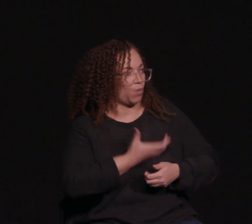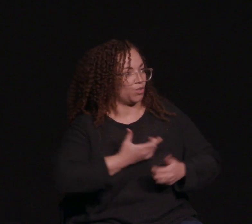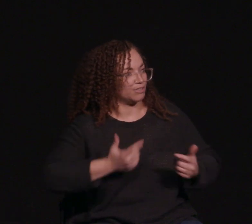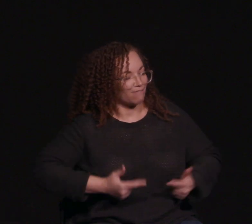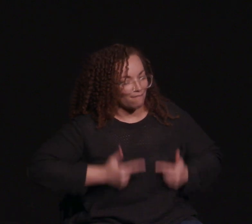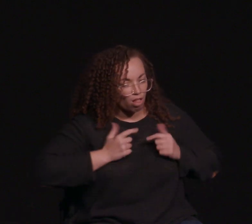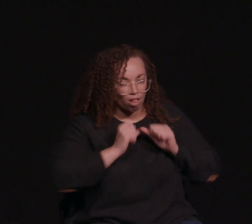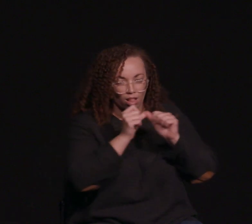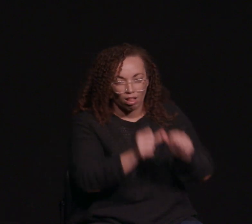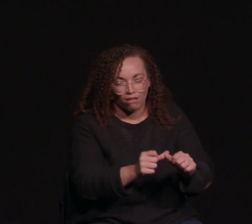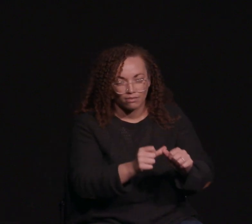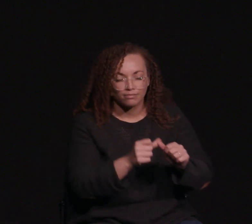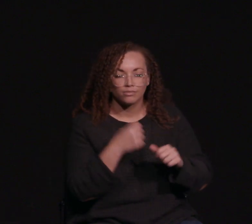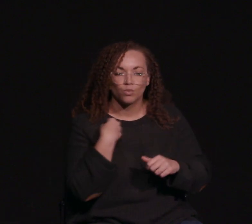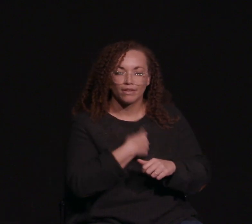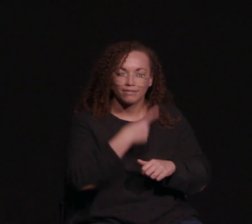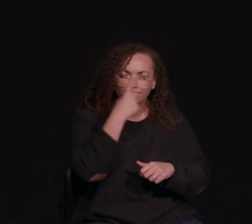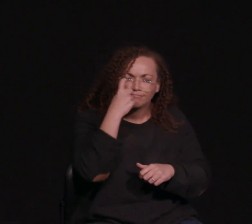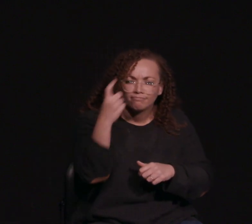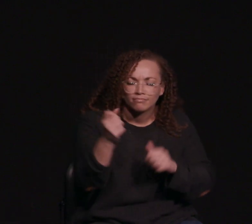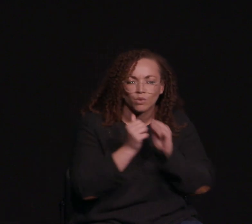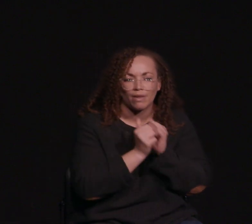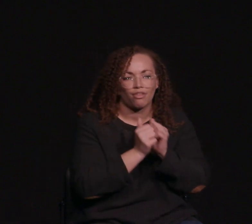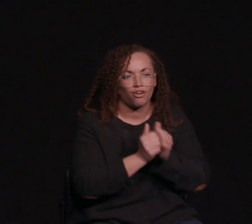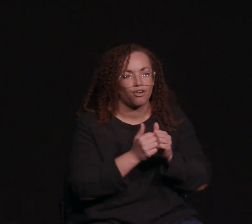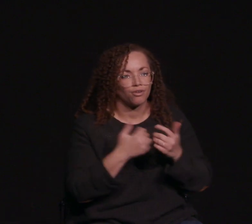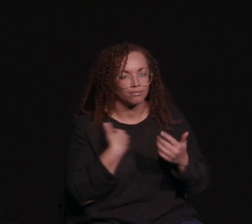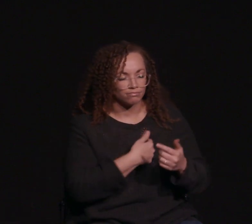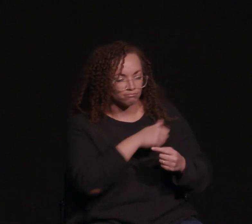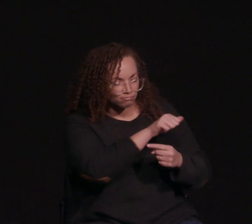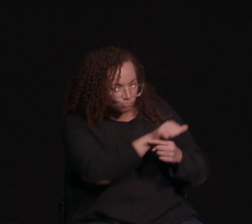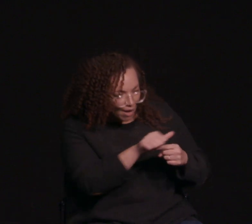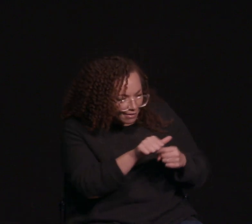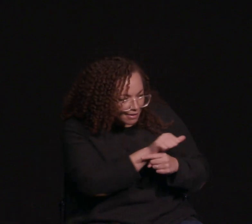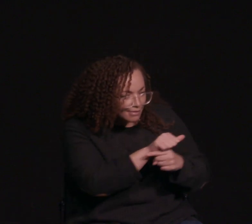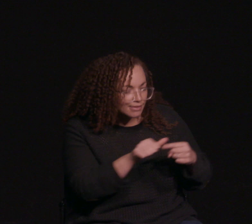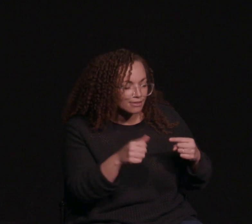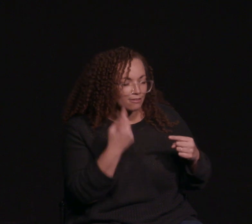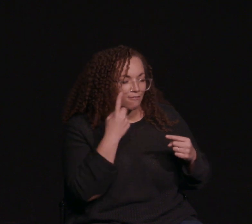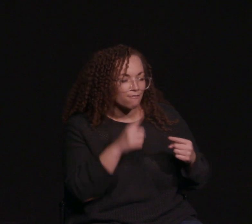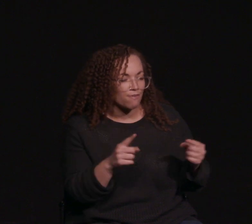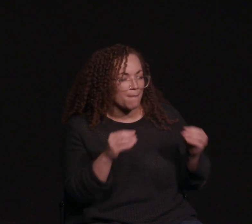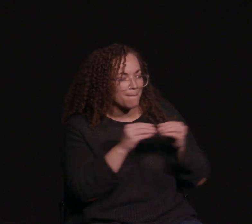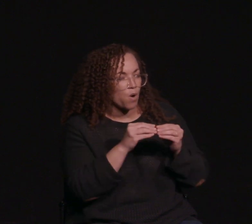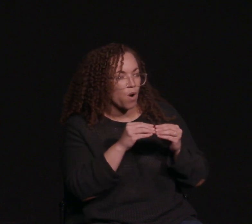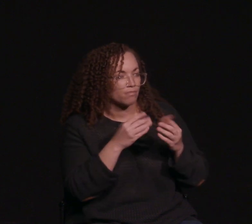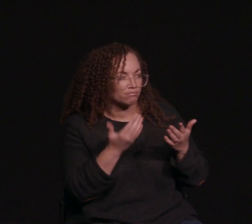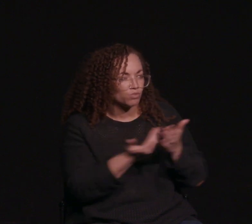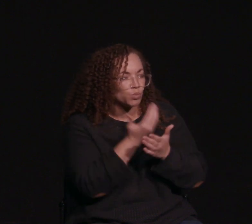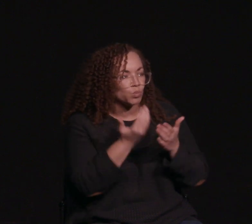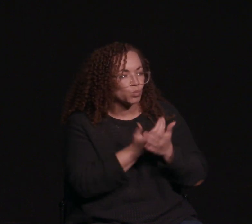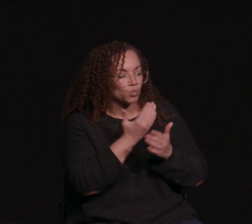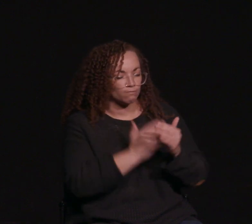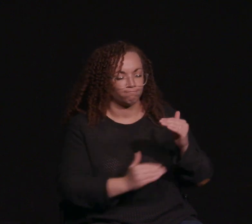We have dreamt together and practiced for new, more just ways of living.